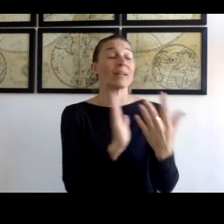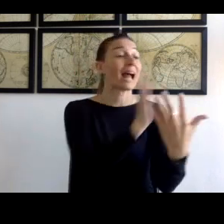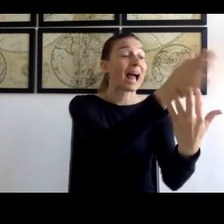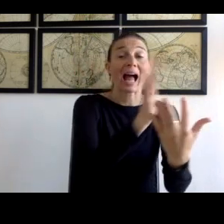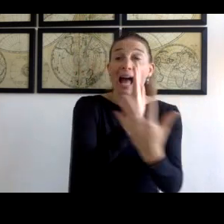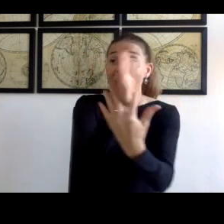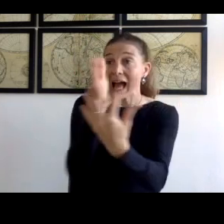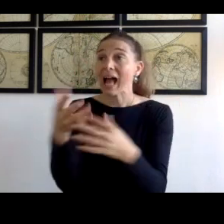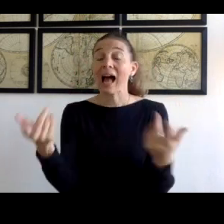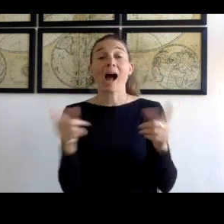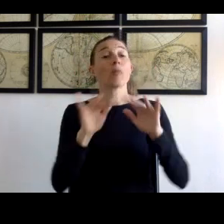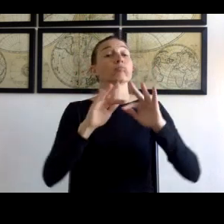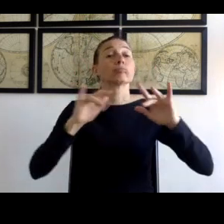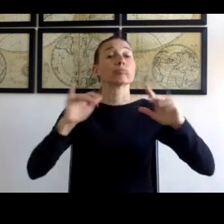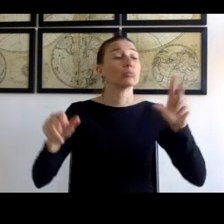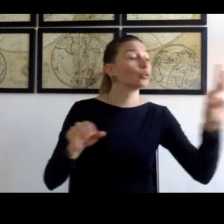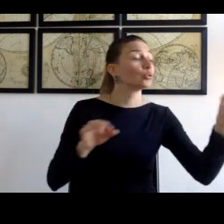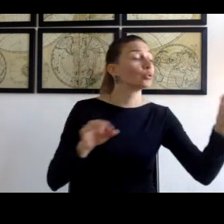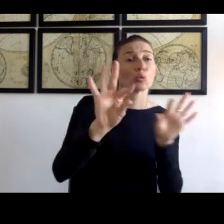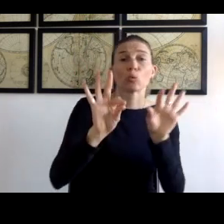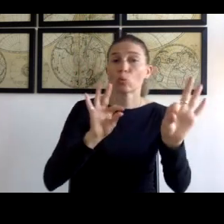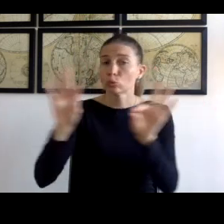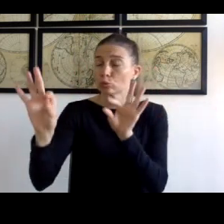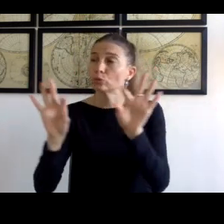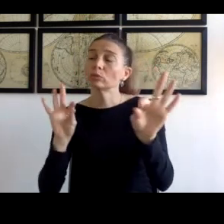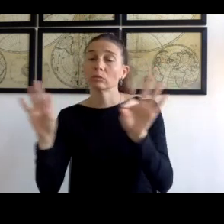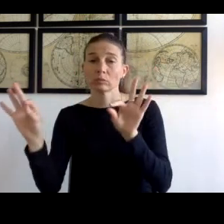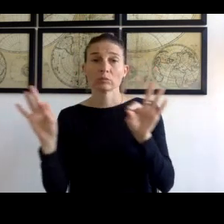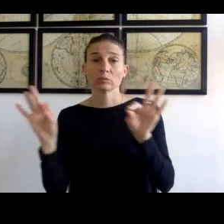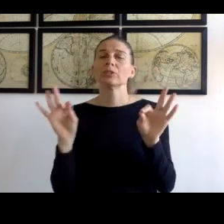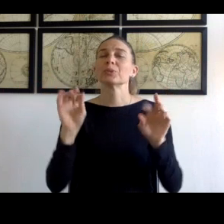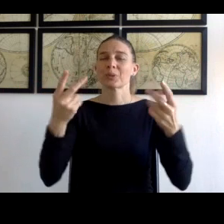And we'll look into that in more depth in the second part of the webinar